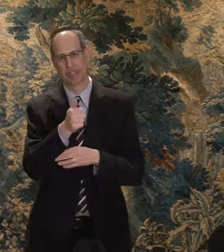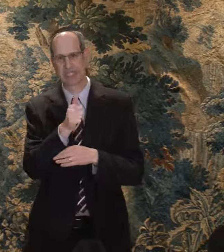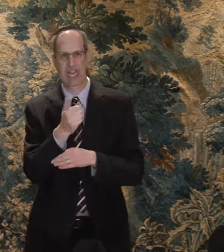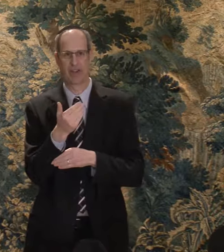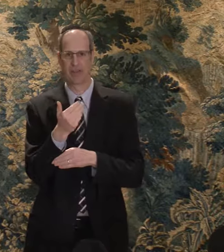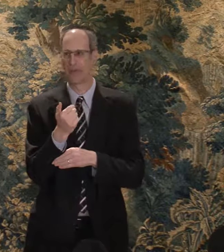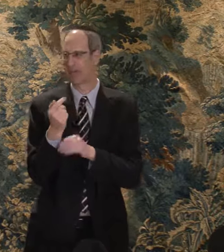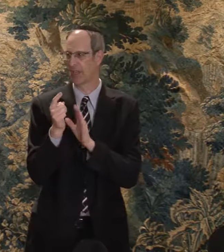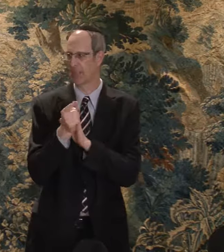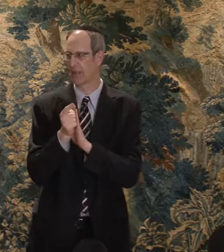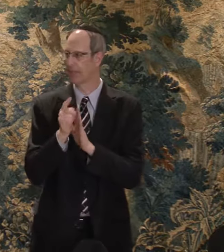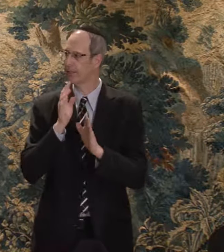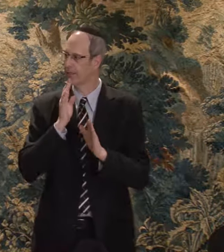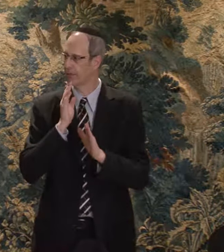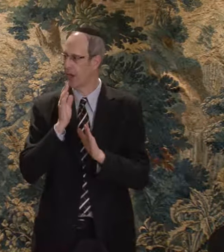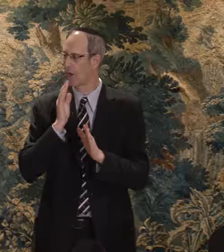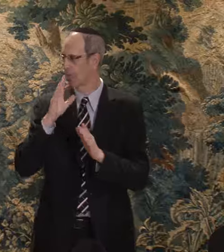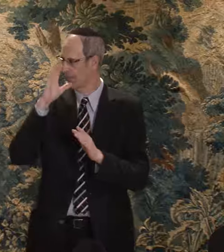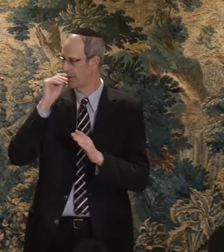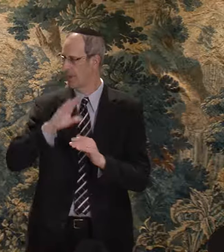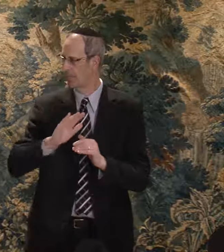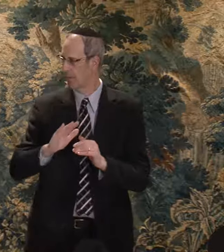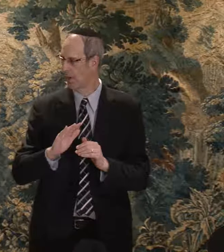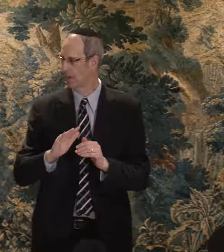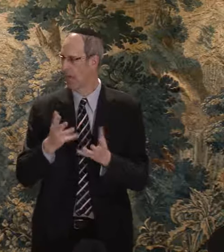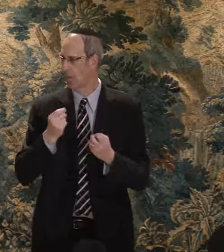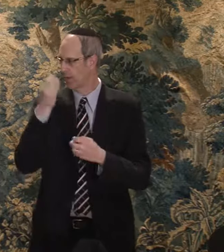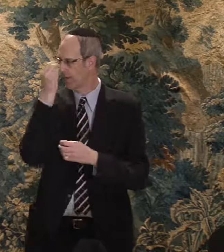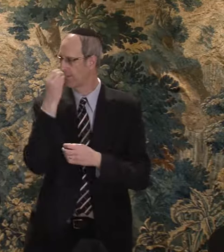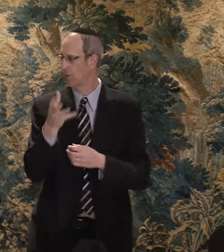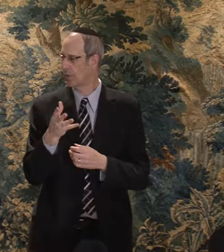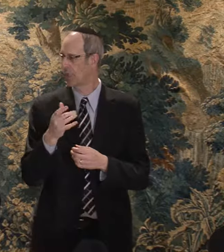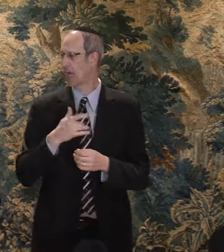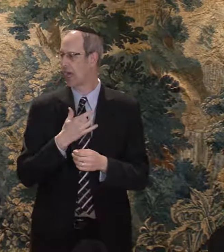the boys and I wanted to tell them something that I felt would be very